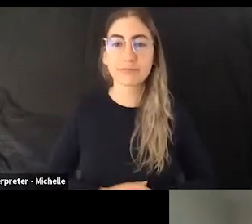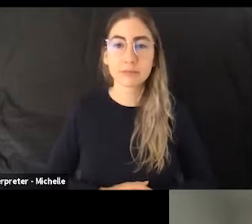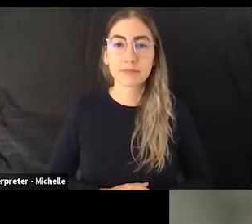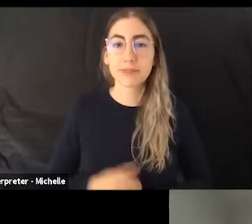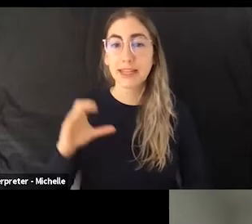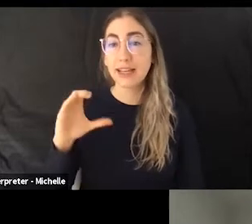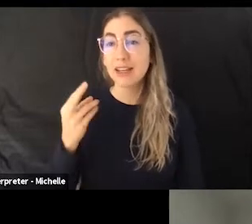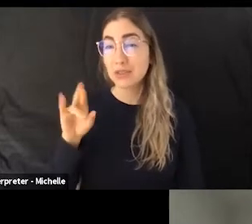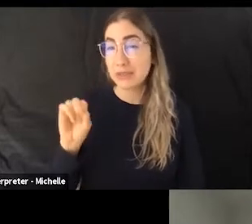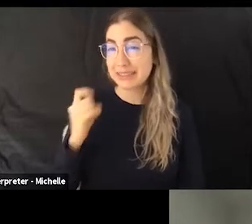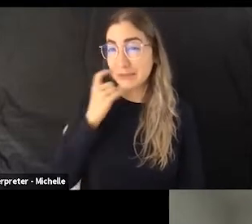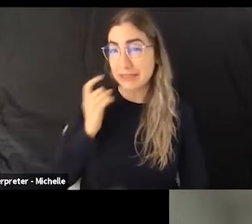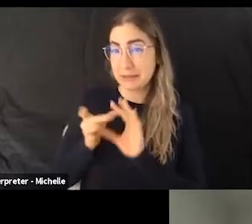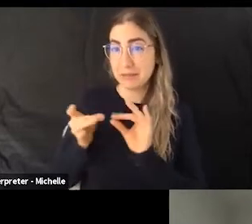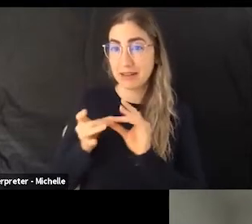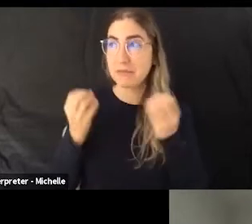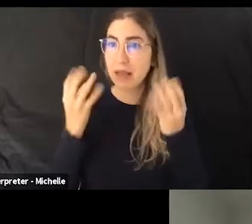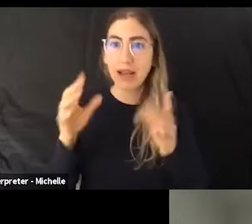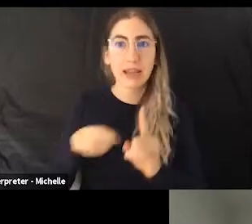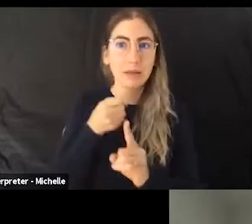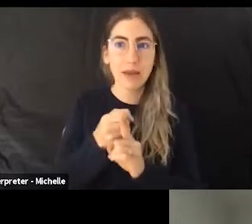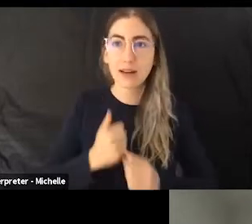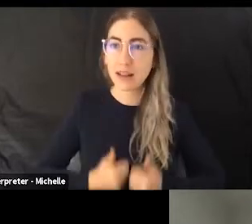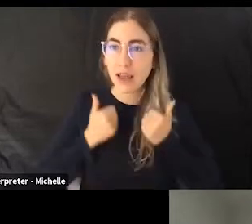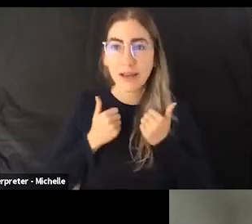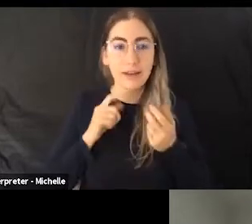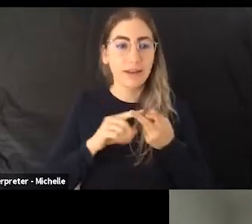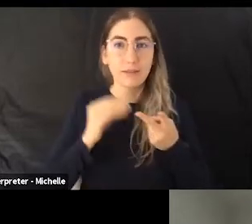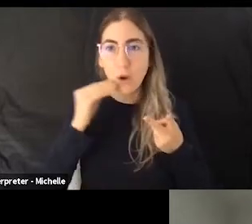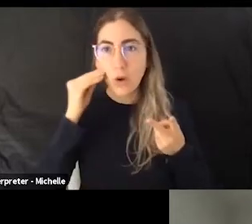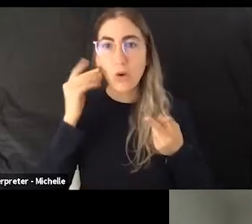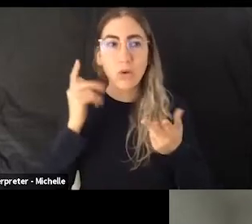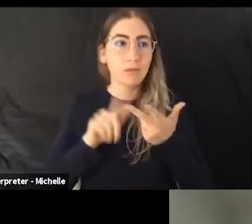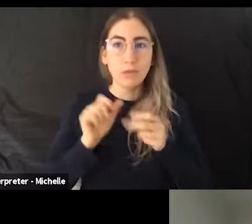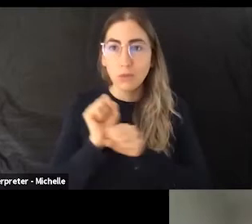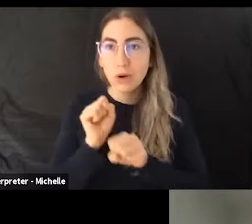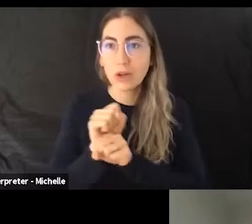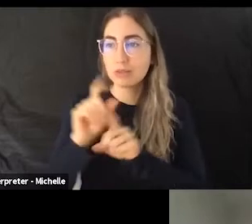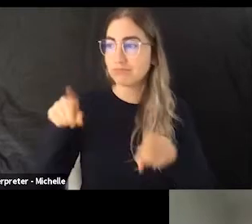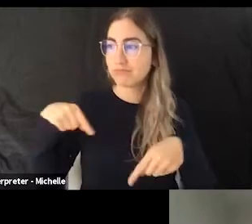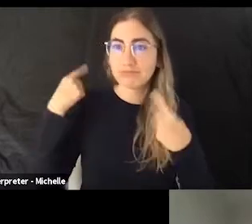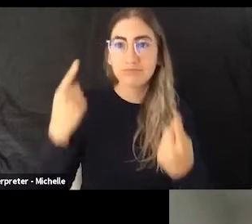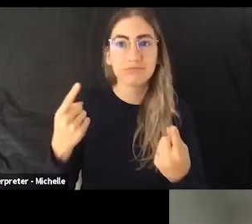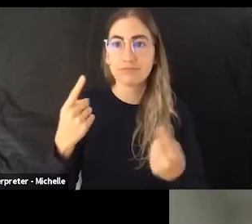HAVE BEEN SO MANY IMPACTS ON OUR LIVES, ON OUR HOME AND WORK ING LIVES OVER THE LAST YEAR, YEAR-AND-A-HALF LIVES, ON OUR HOME AND WORKING LIVES OVER THE LAST YEAR, , AND WE REALLY WANTED TO LEARN